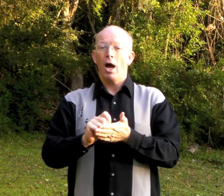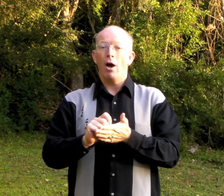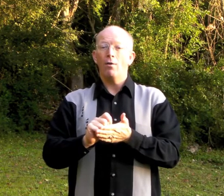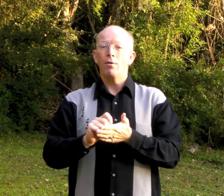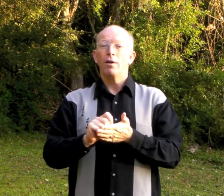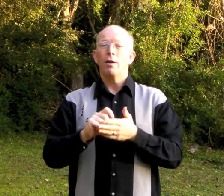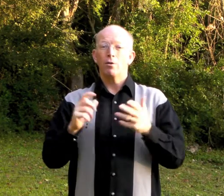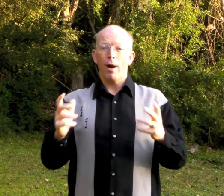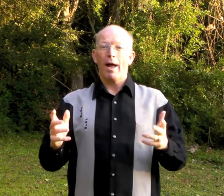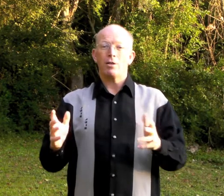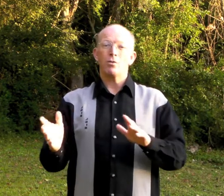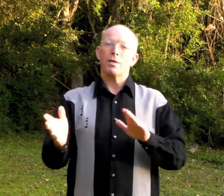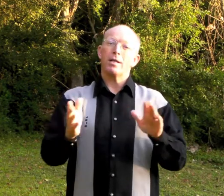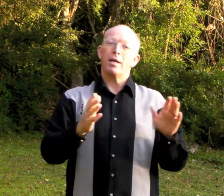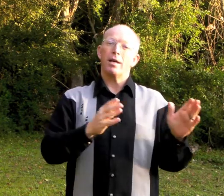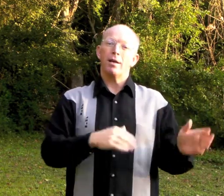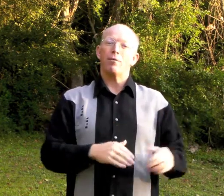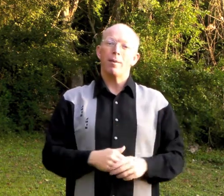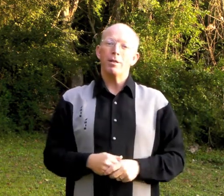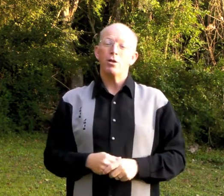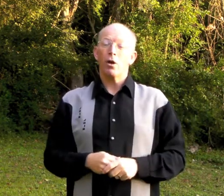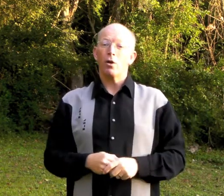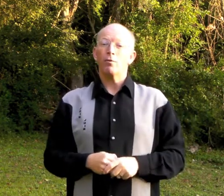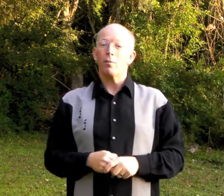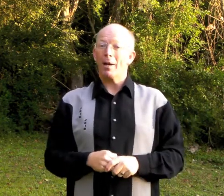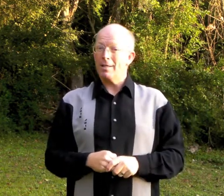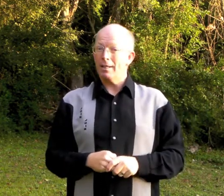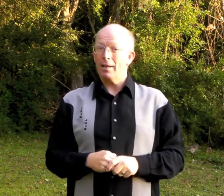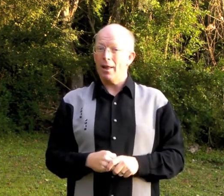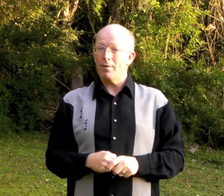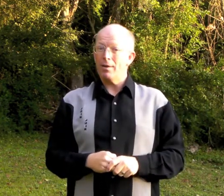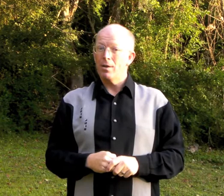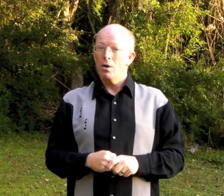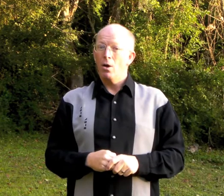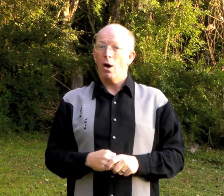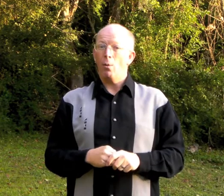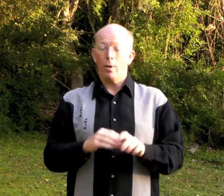of GRASS using the information you learned from lesson 11